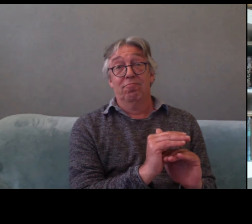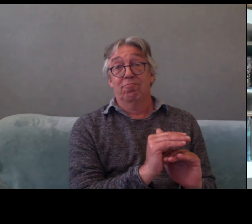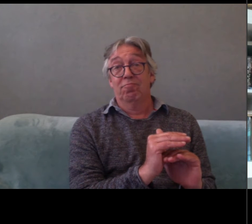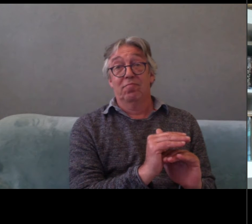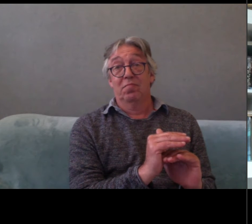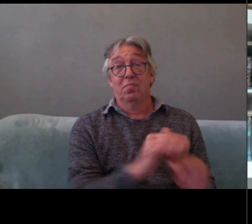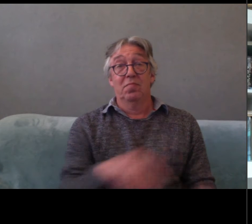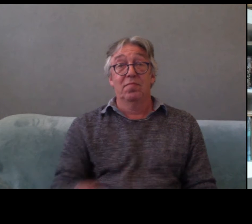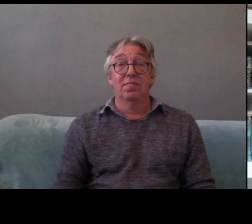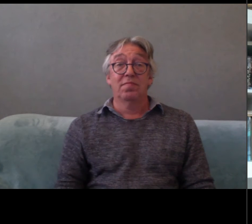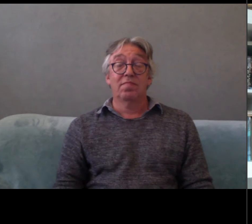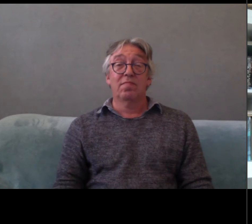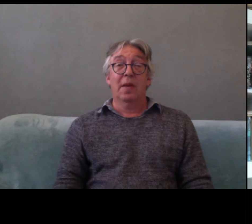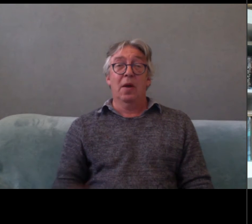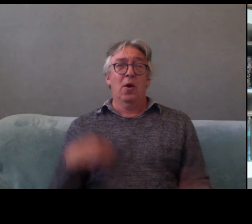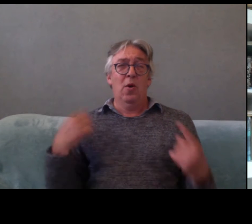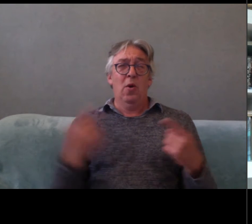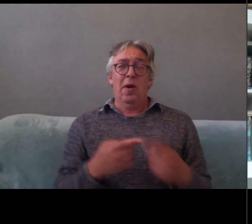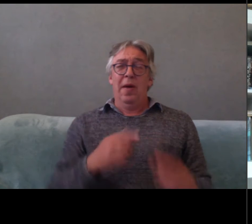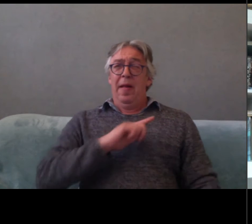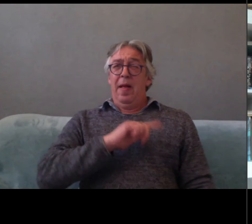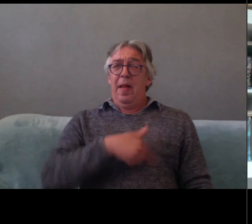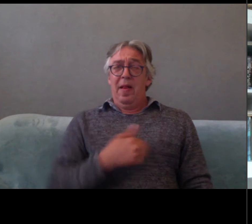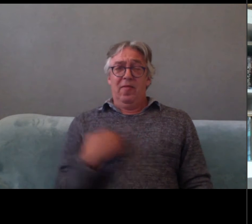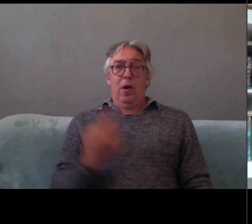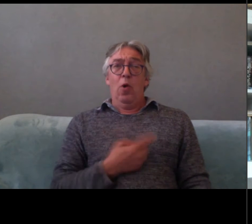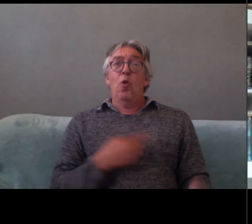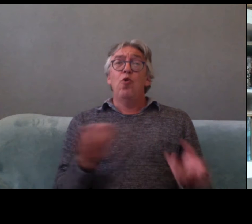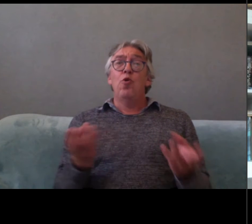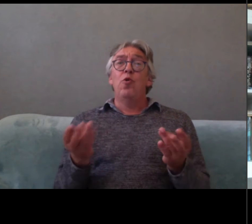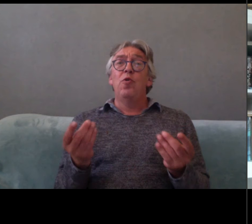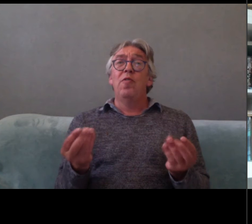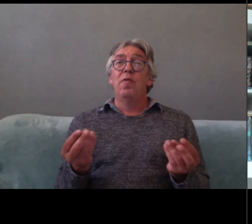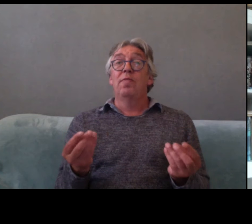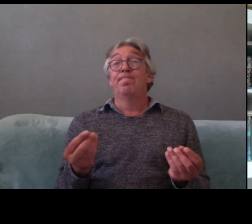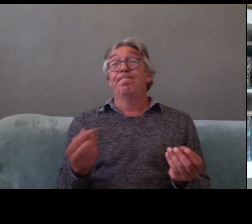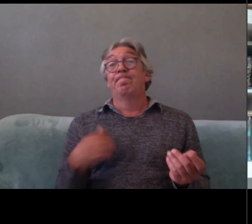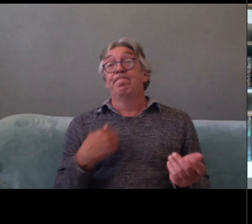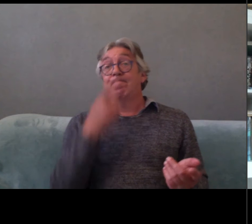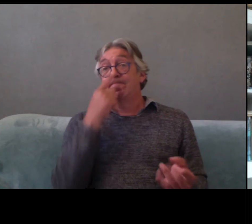the most important part are entrepreneurs.